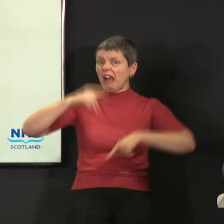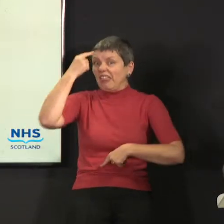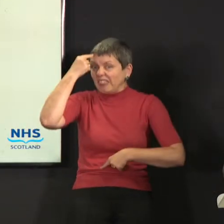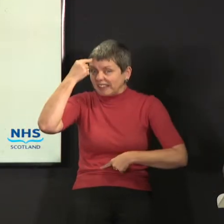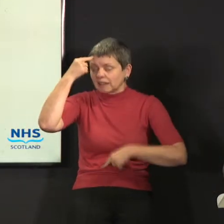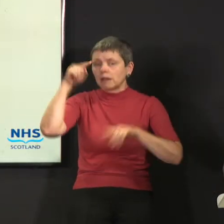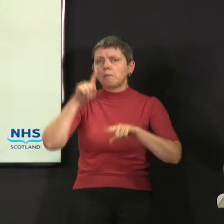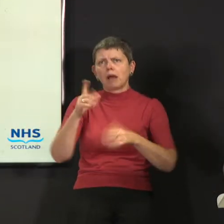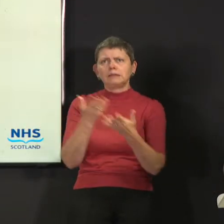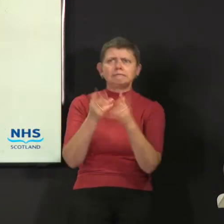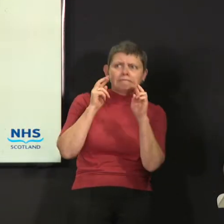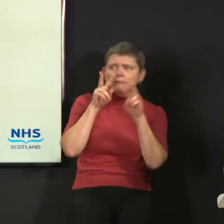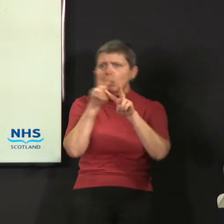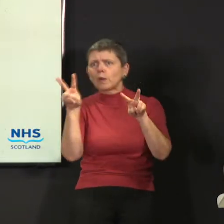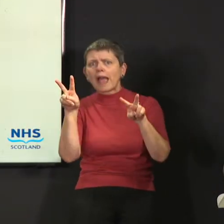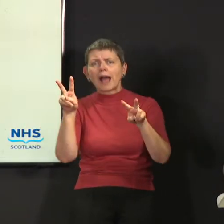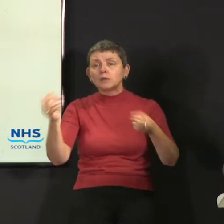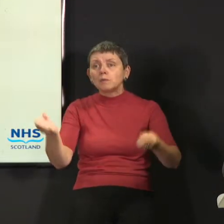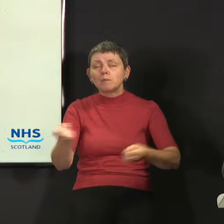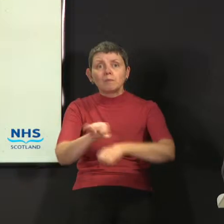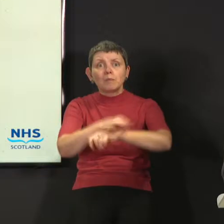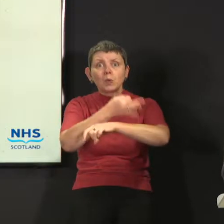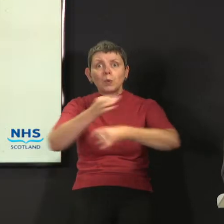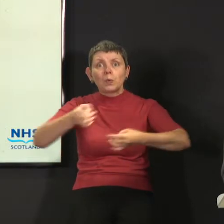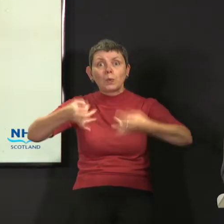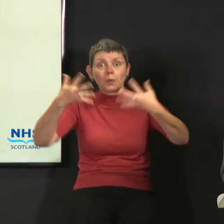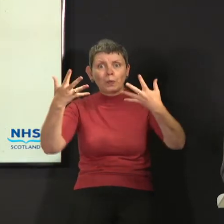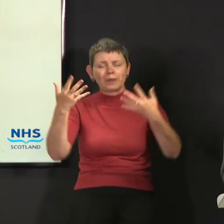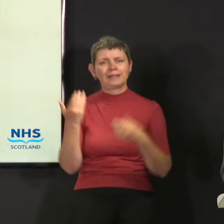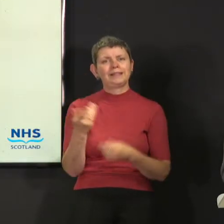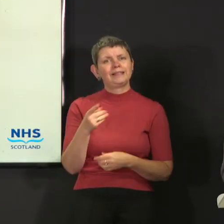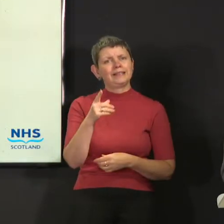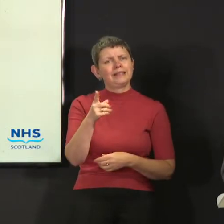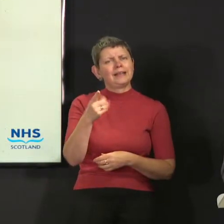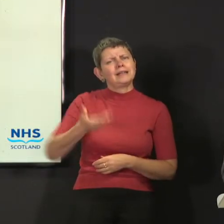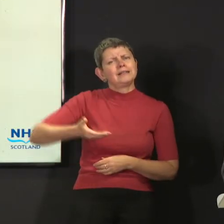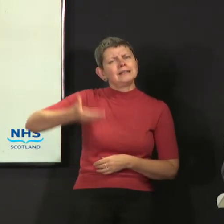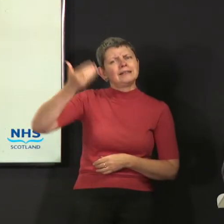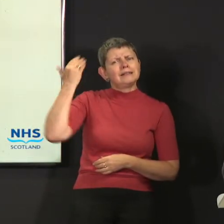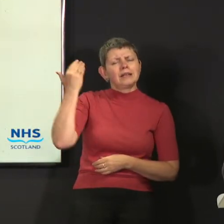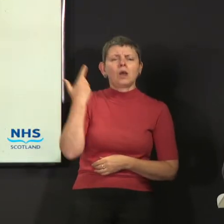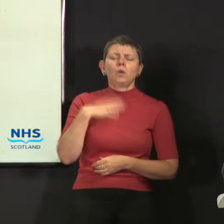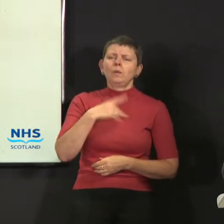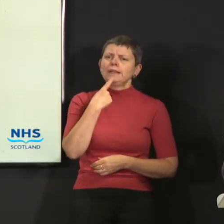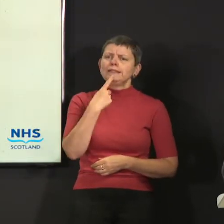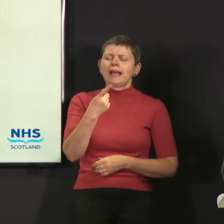correct and during the early stages of the pandemic we demonstrated our appreciation for health and care staff